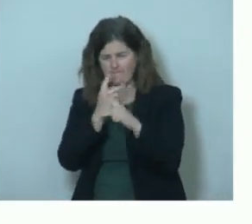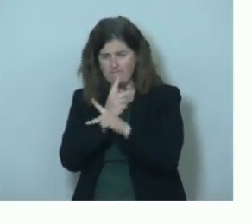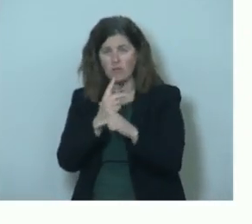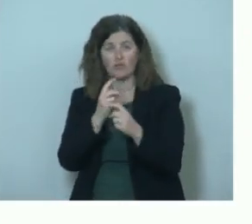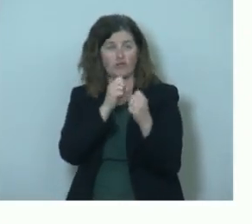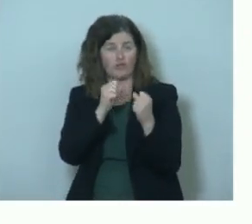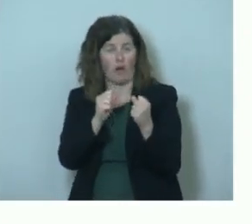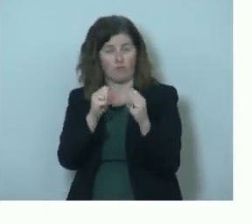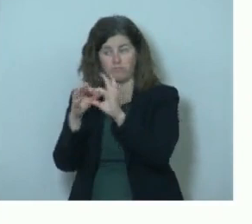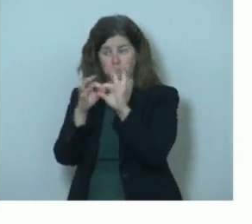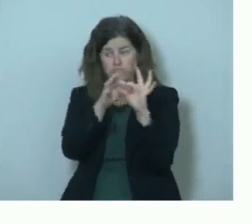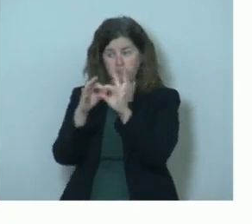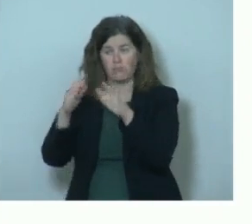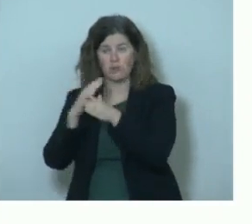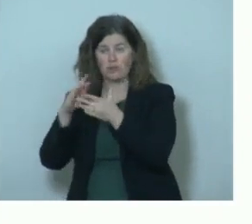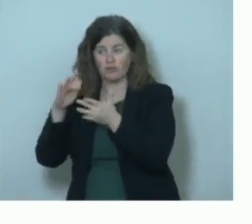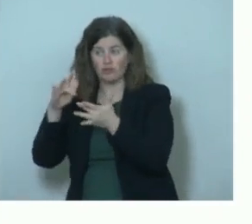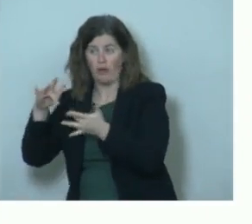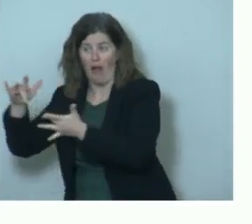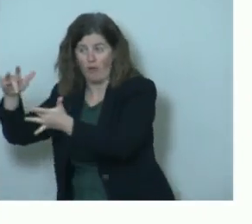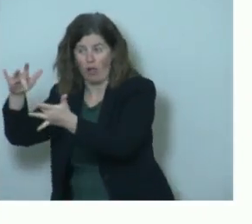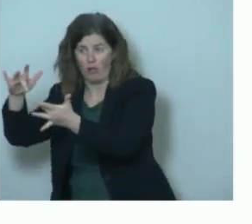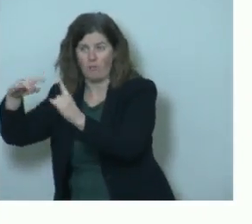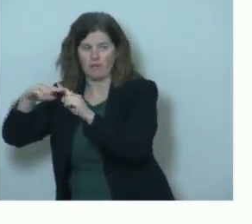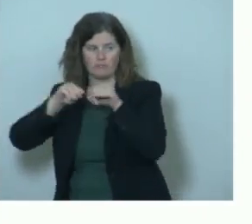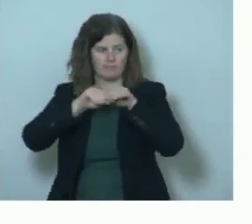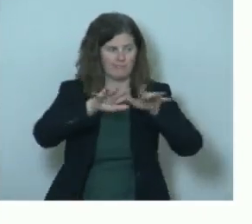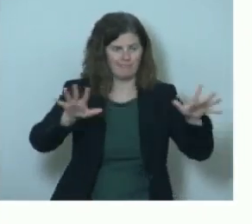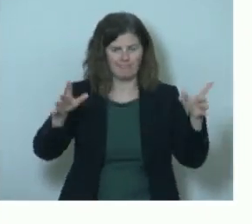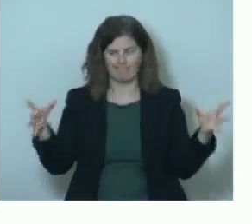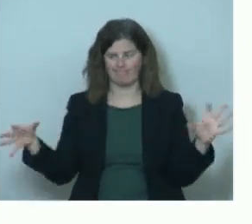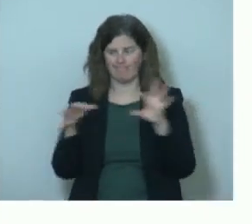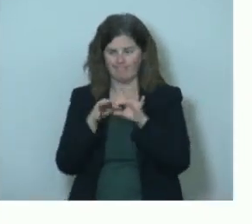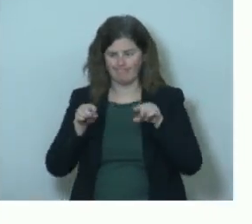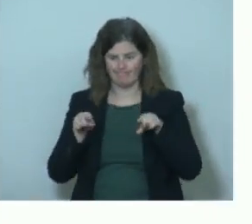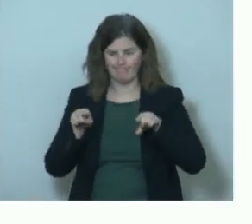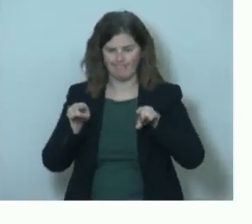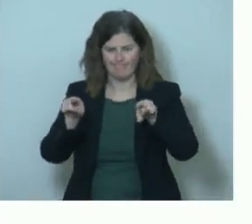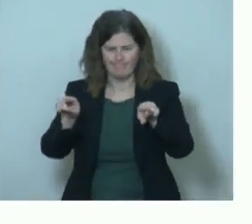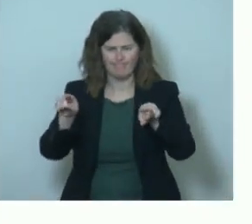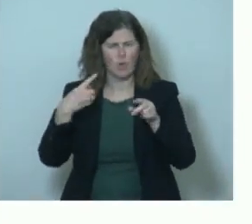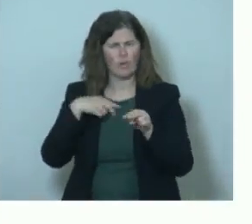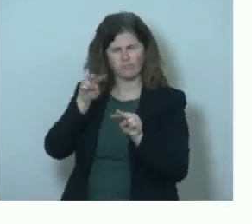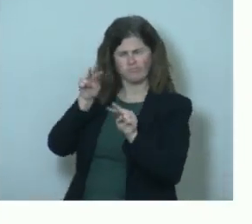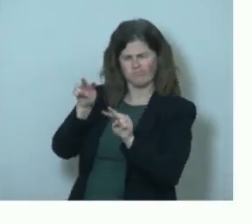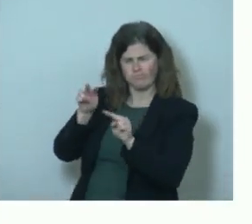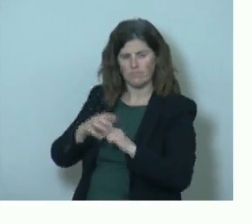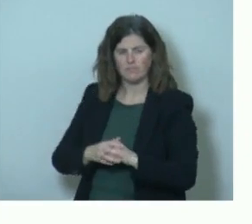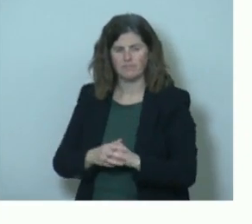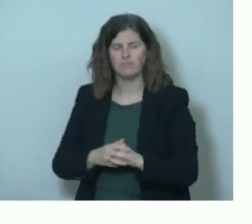WE ARE WORKING WITH LOS ALAMOS NATIONAL LABS THAT HAS ADOPTED THE NEW MEXICO APPROACH TO THIS DATA.